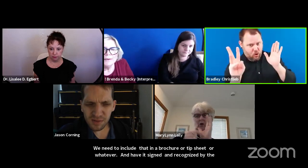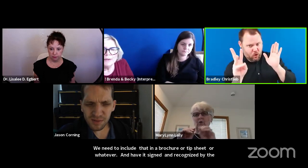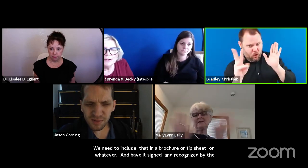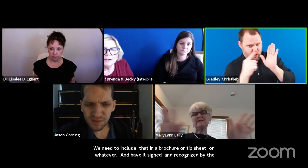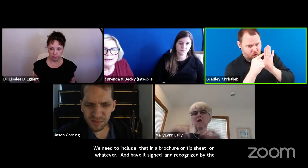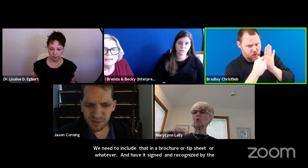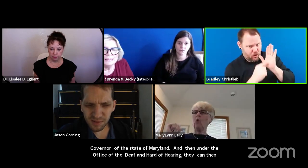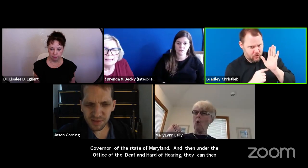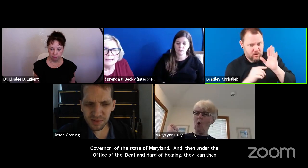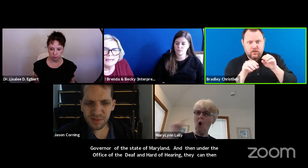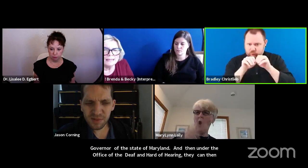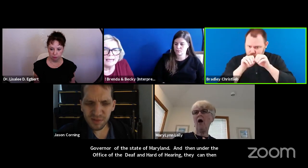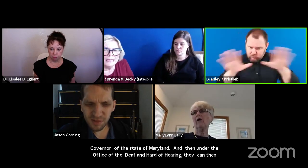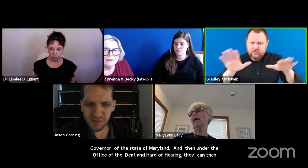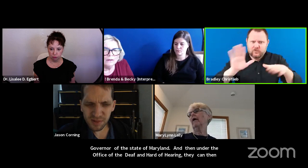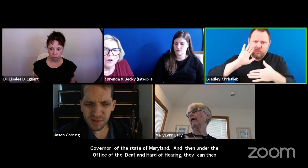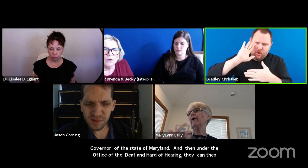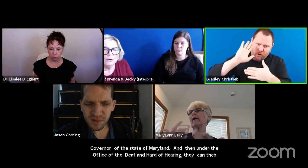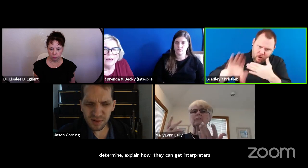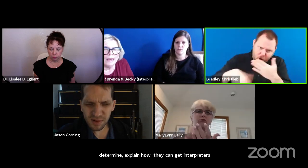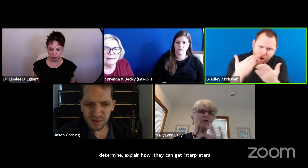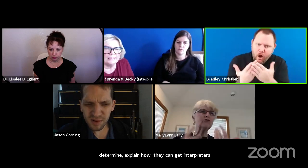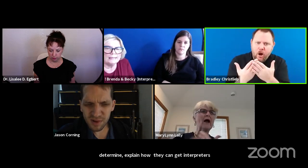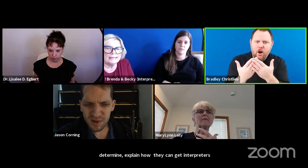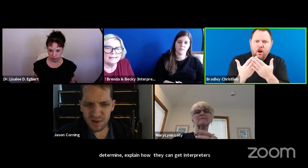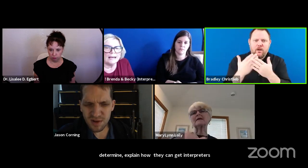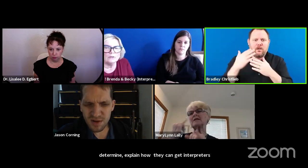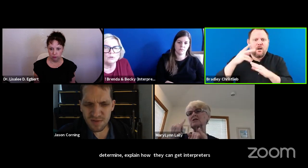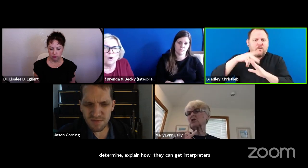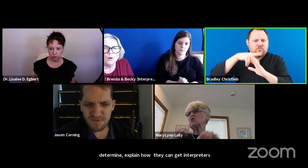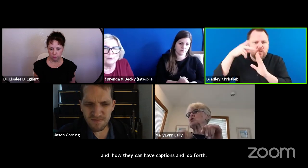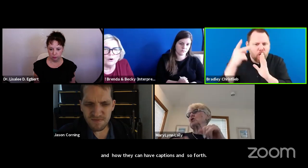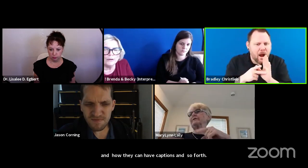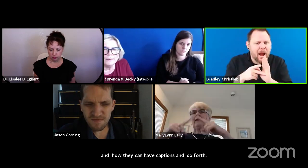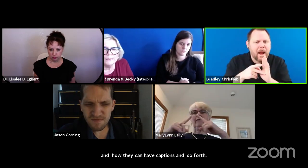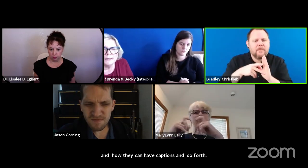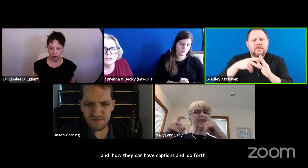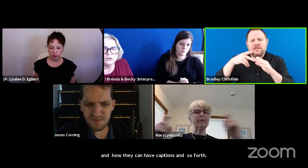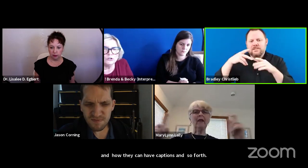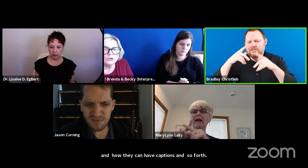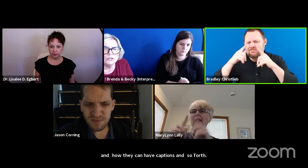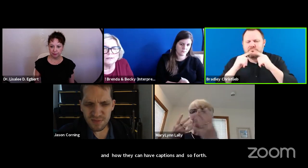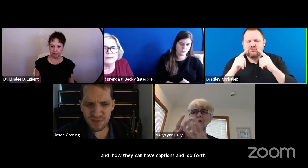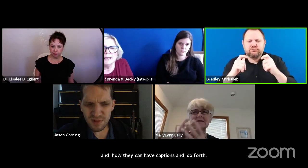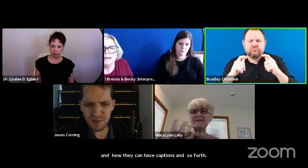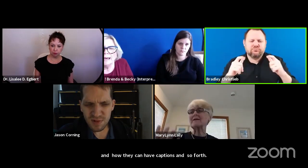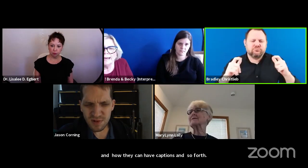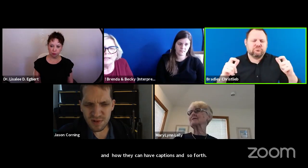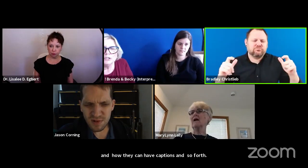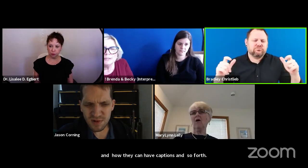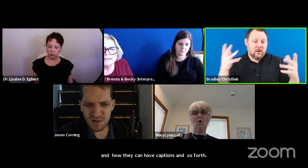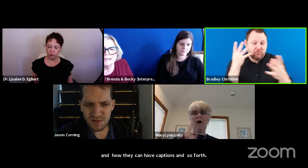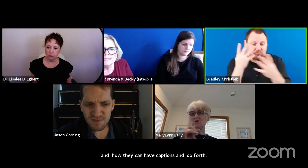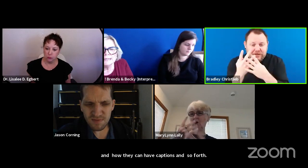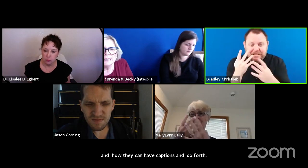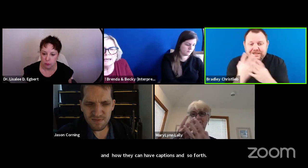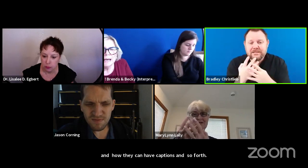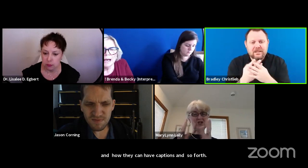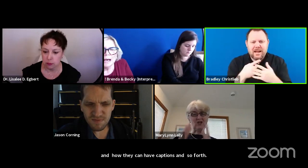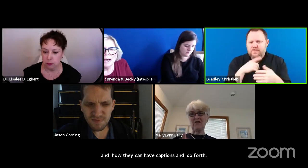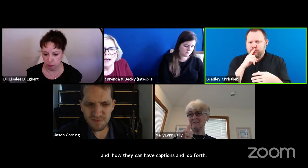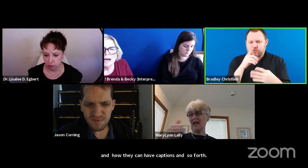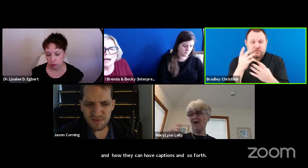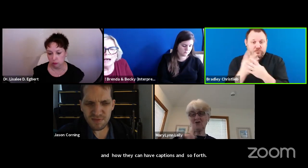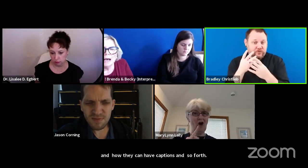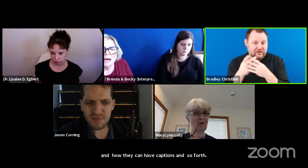If there is this in law and it is sent out to all programs and institutions and agencies,